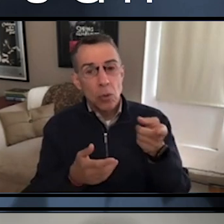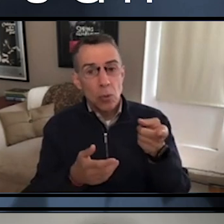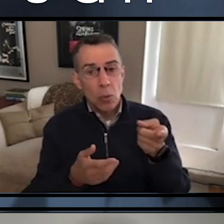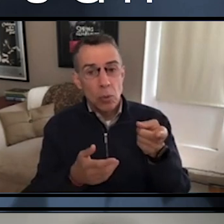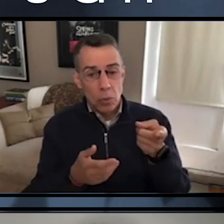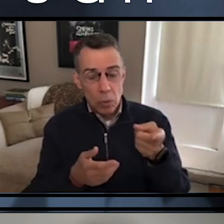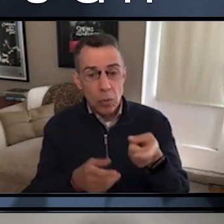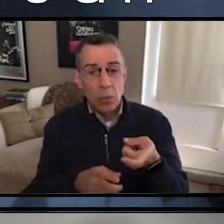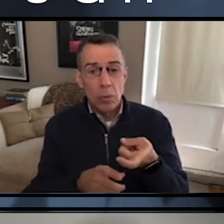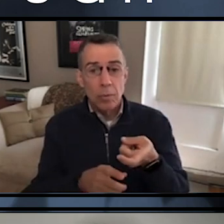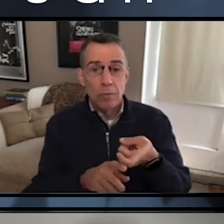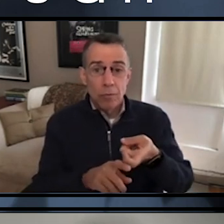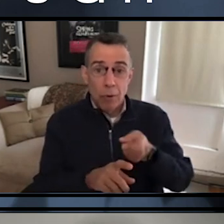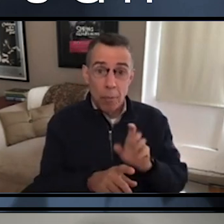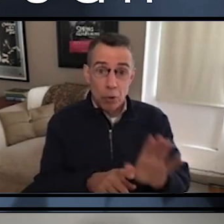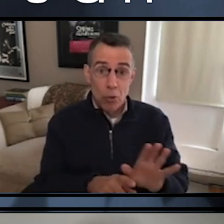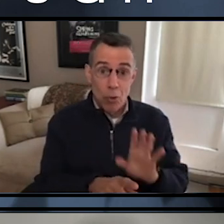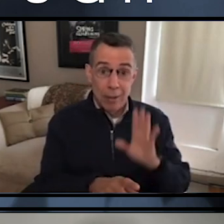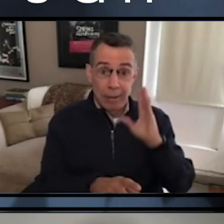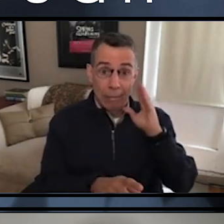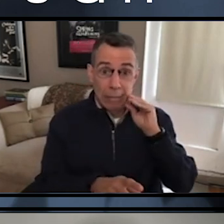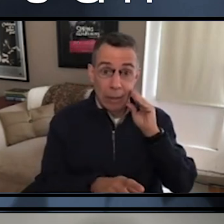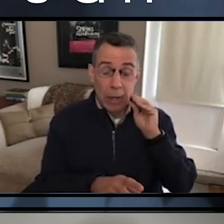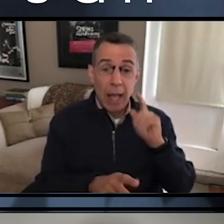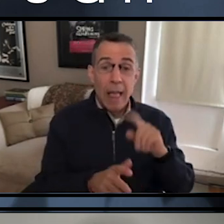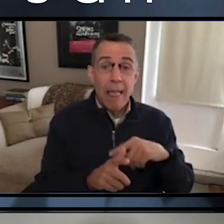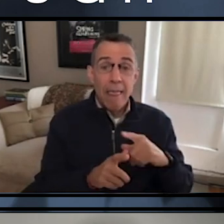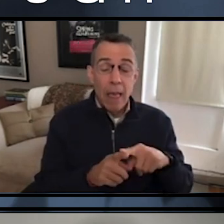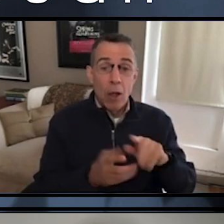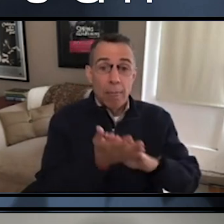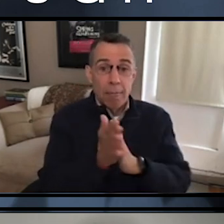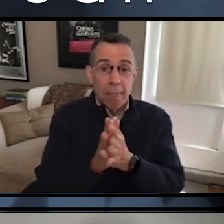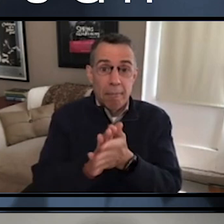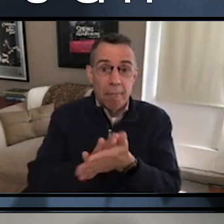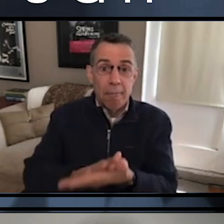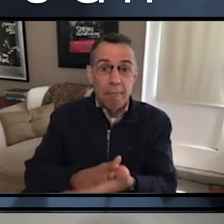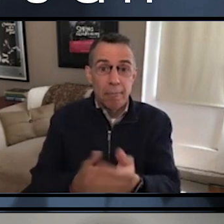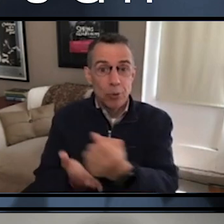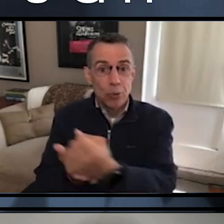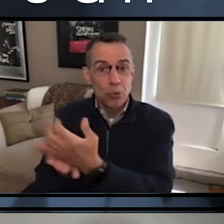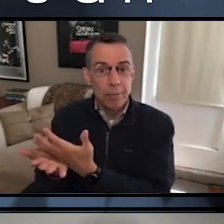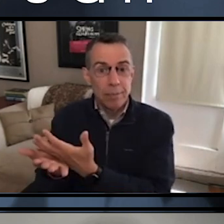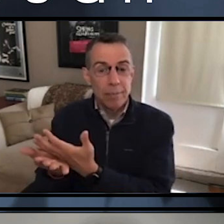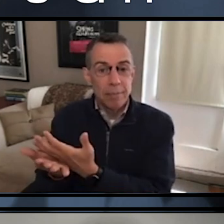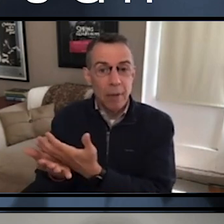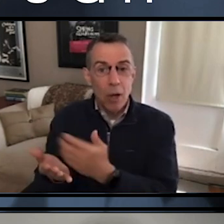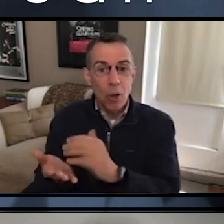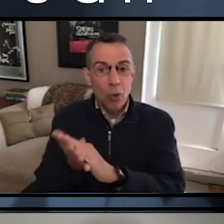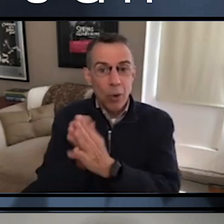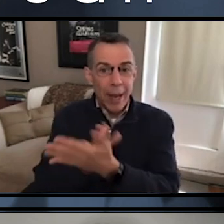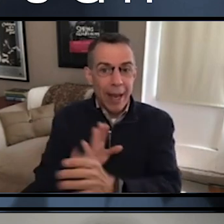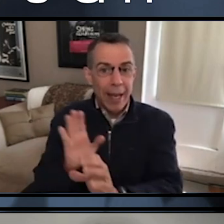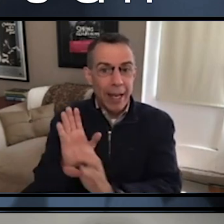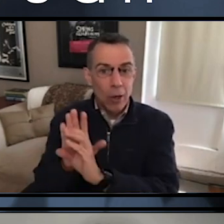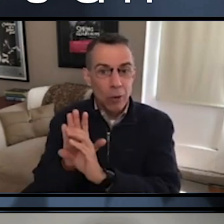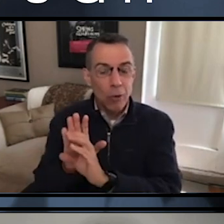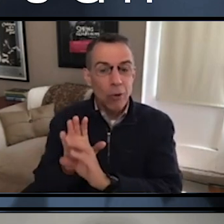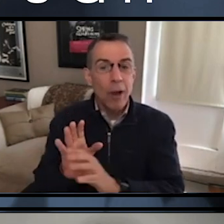from a real life experience and then theatricalized it, in some way. You know, created another character, things like that. And also I'm wanting to know.